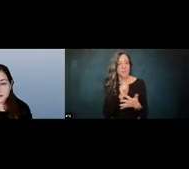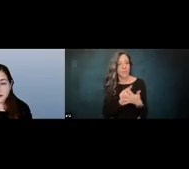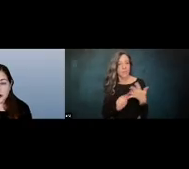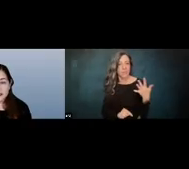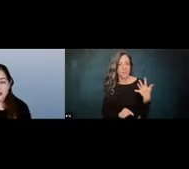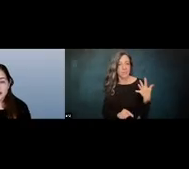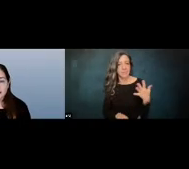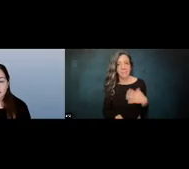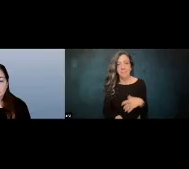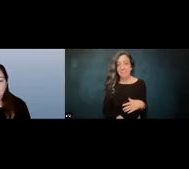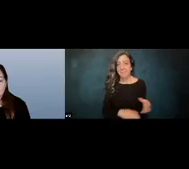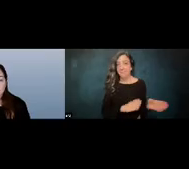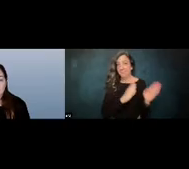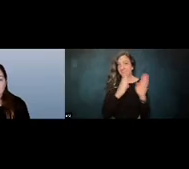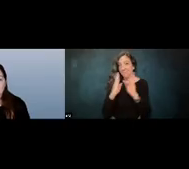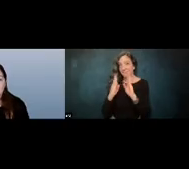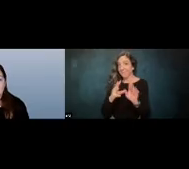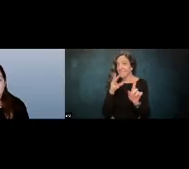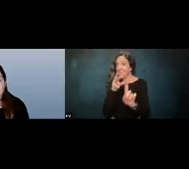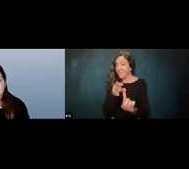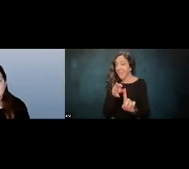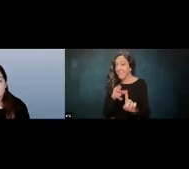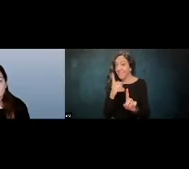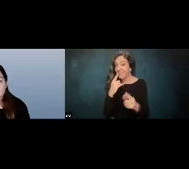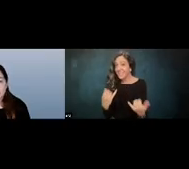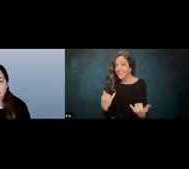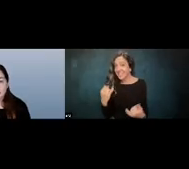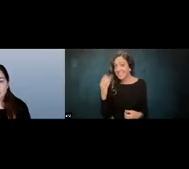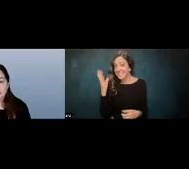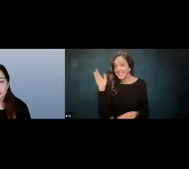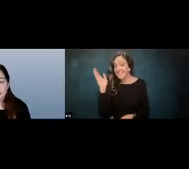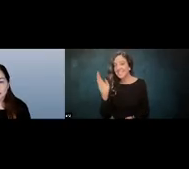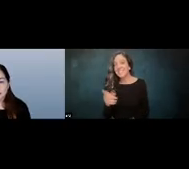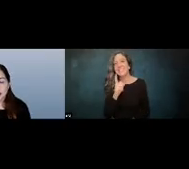spotlight for our session, we have California Department of Education Associate Director